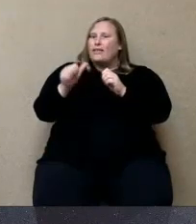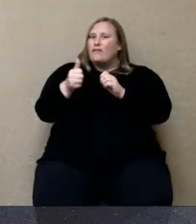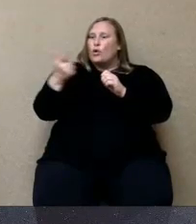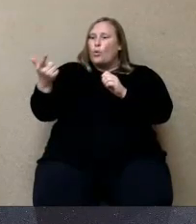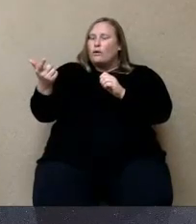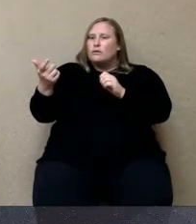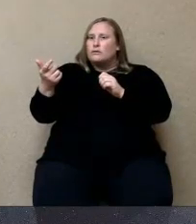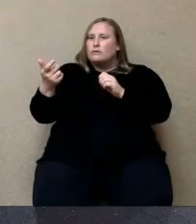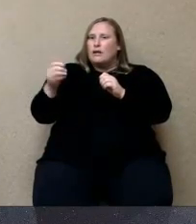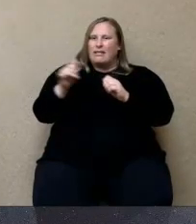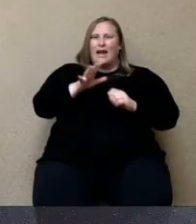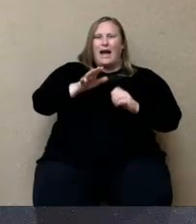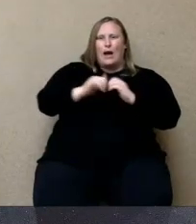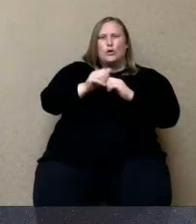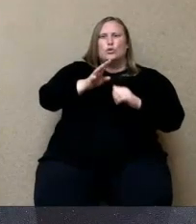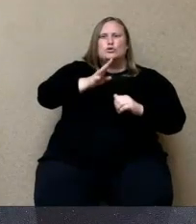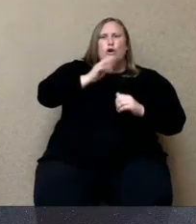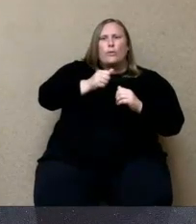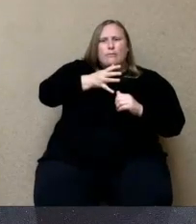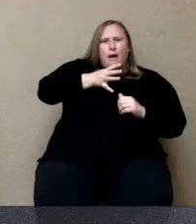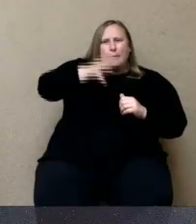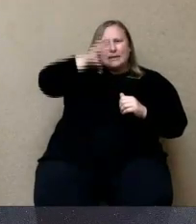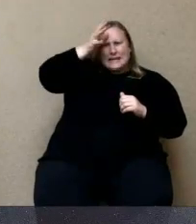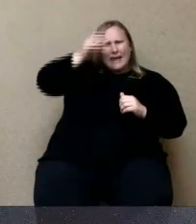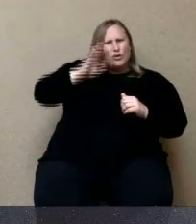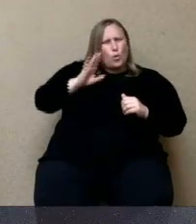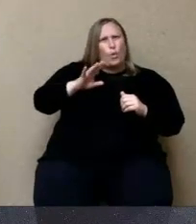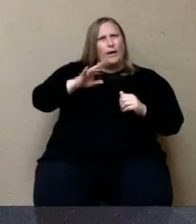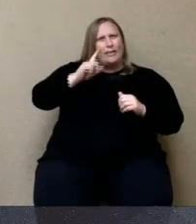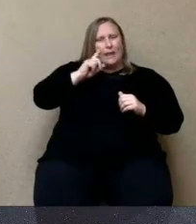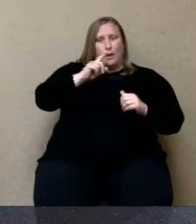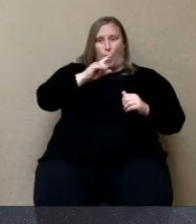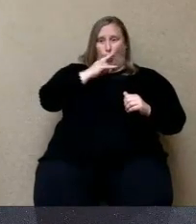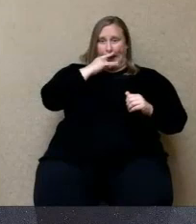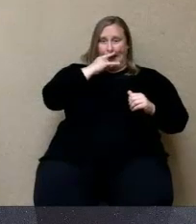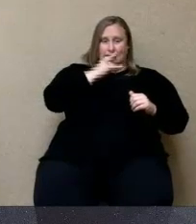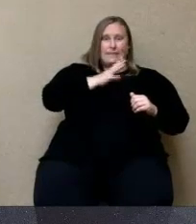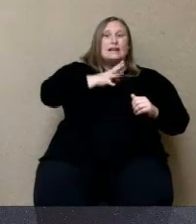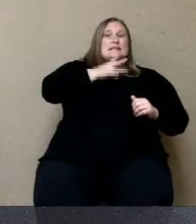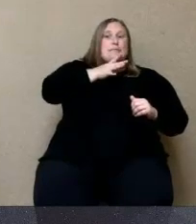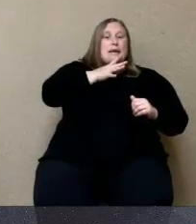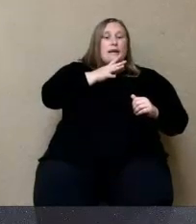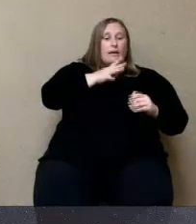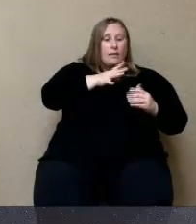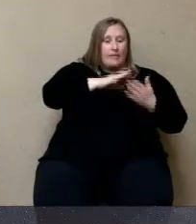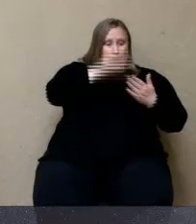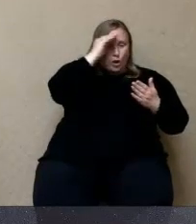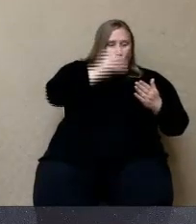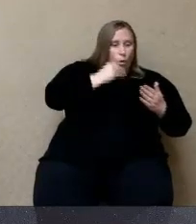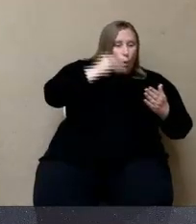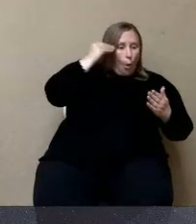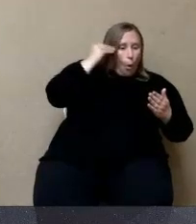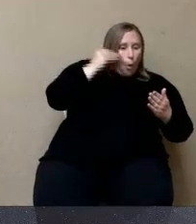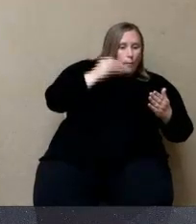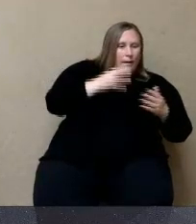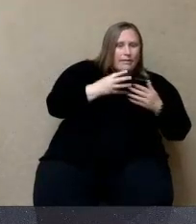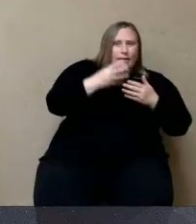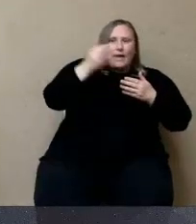talk with their mom and dad. So, if you think about speaking children, they start to learn the things they say with their family and then they say those things with other people and test it out